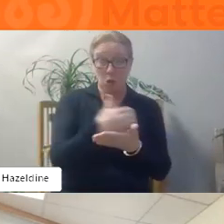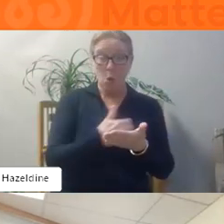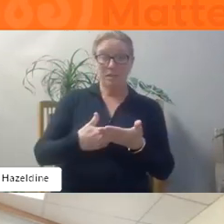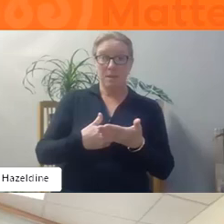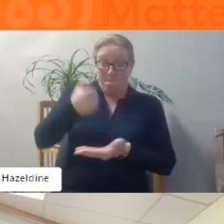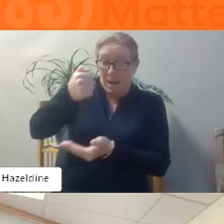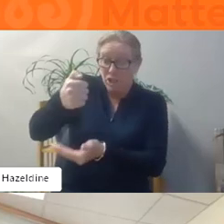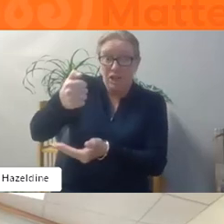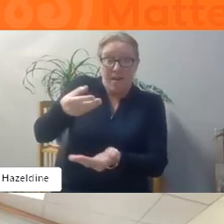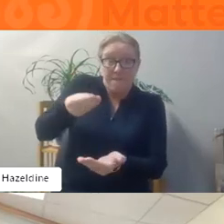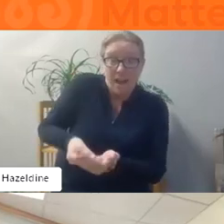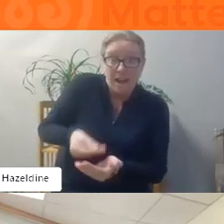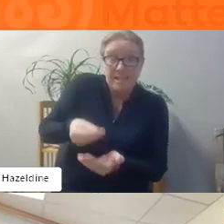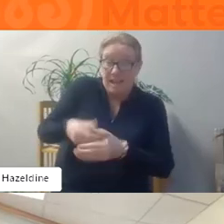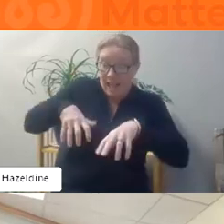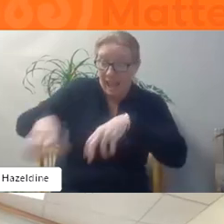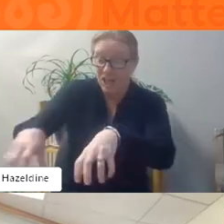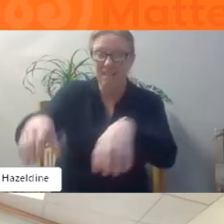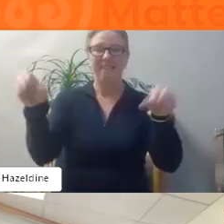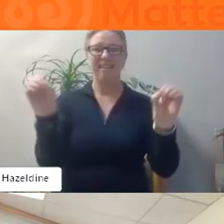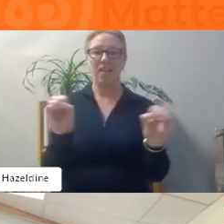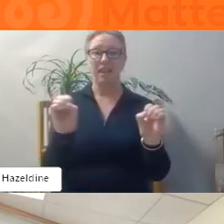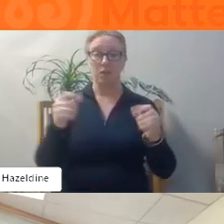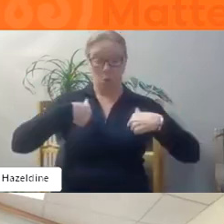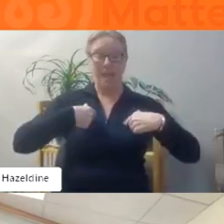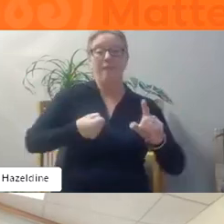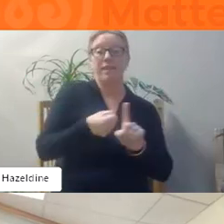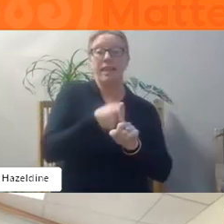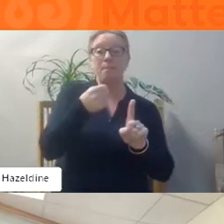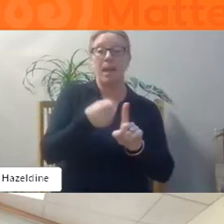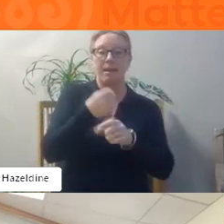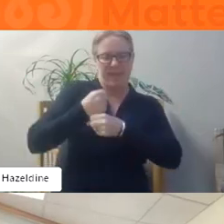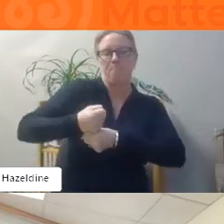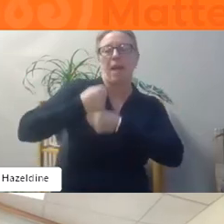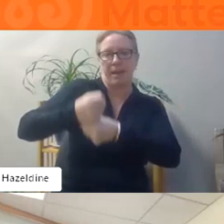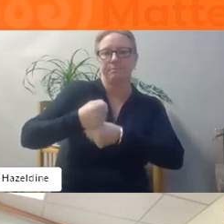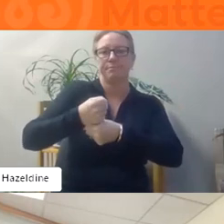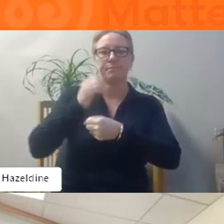anything. So NZEI we have a campaign called Ngā Aukaha which is a term